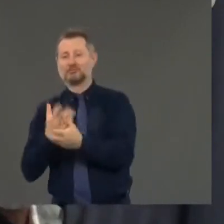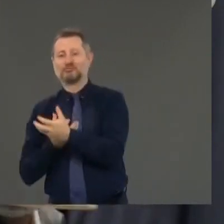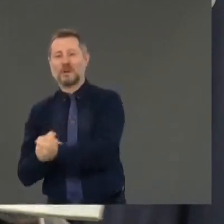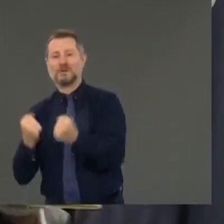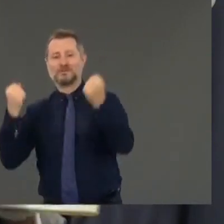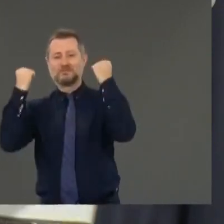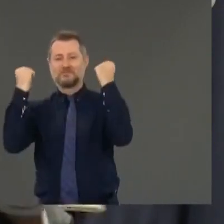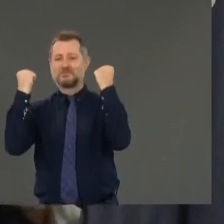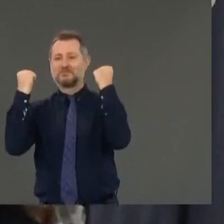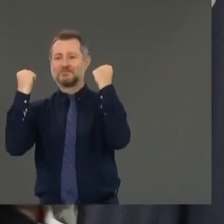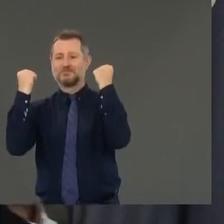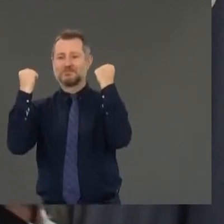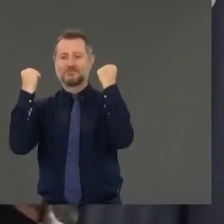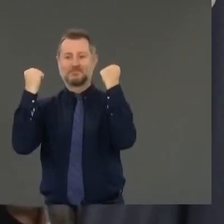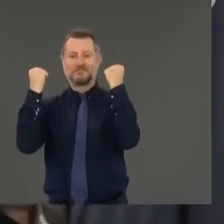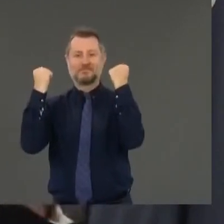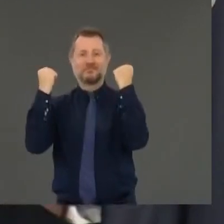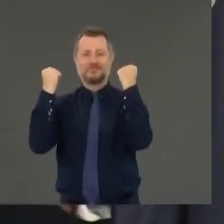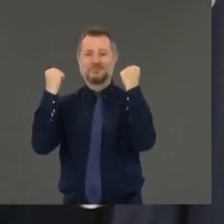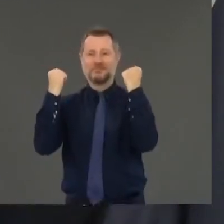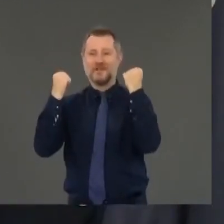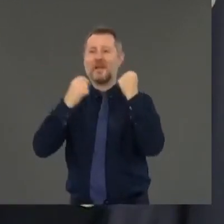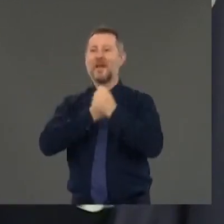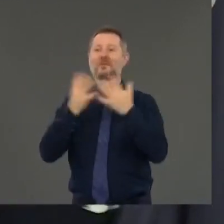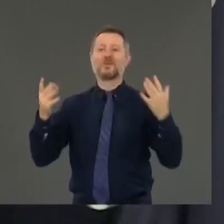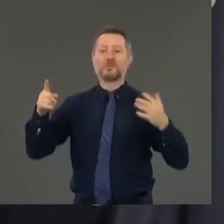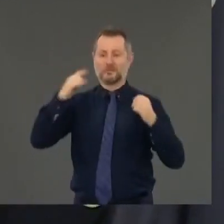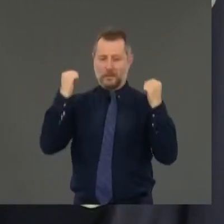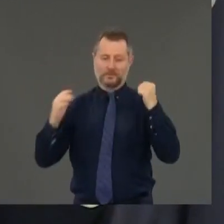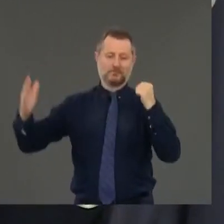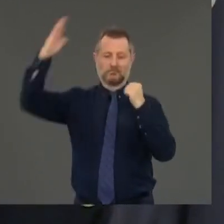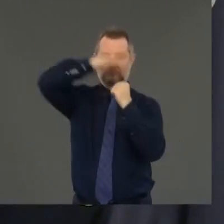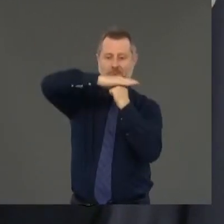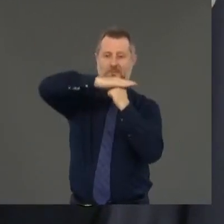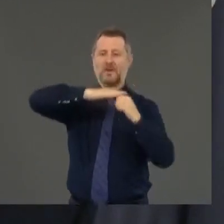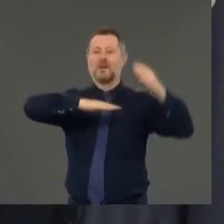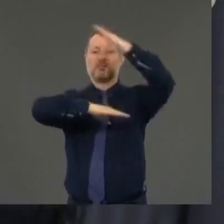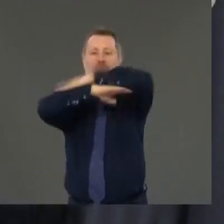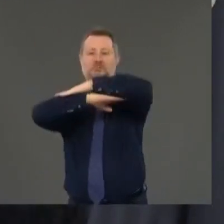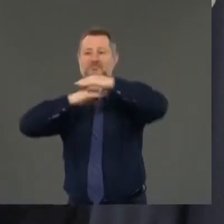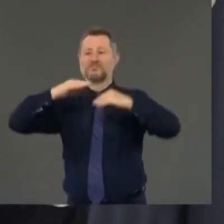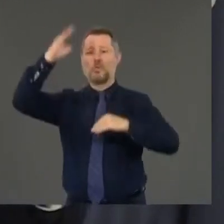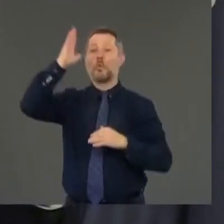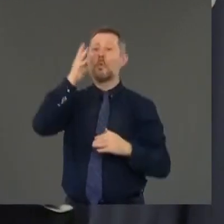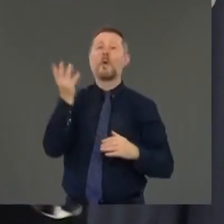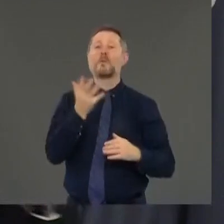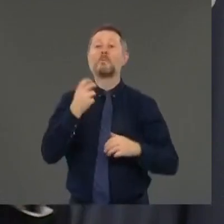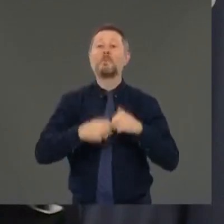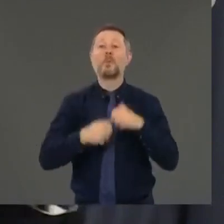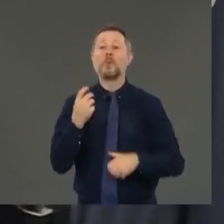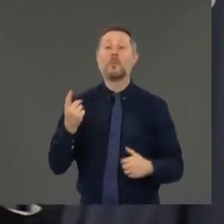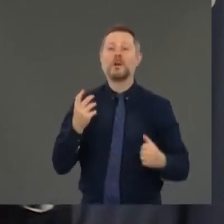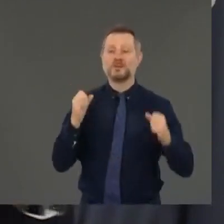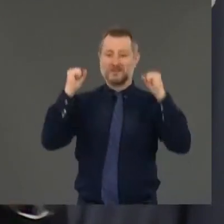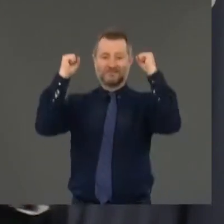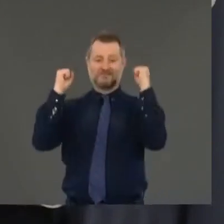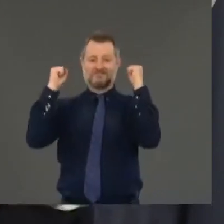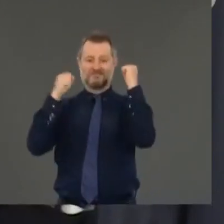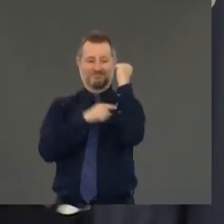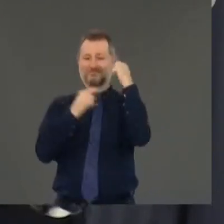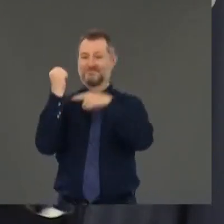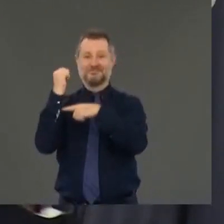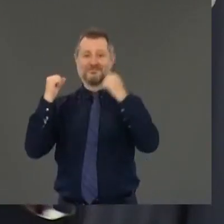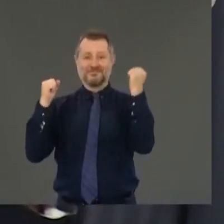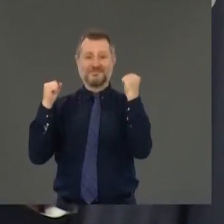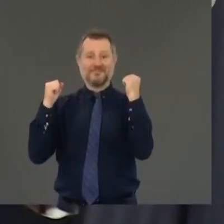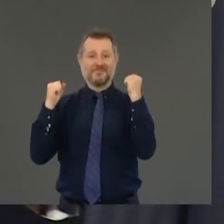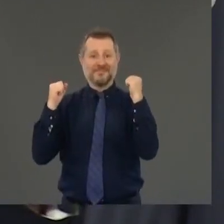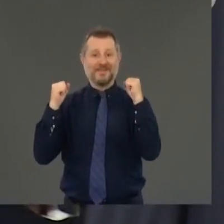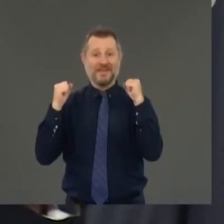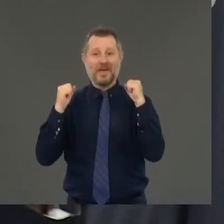RESPECT AND TRUST.